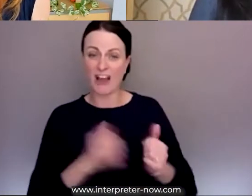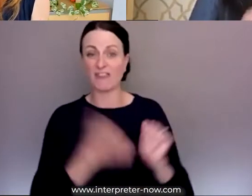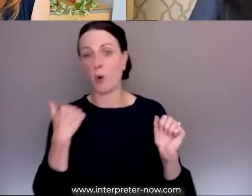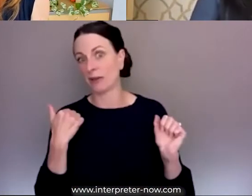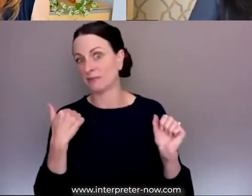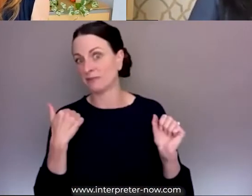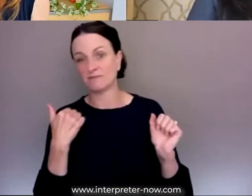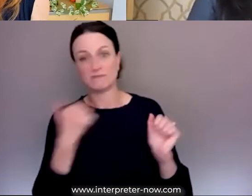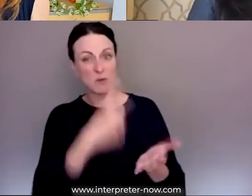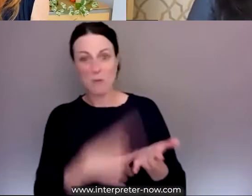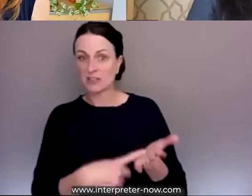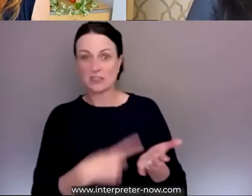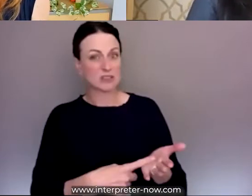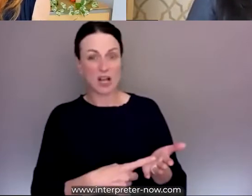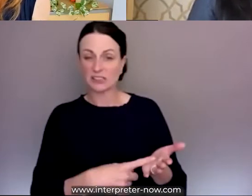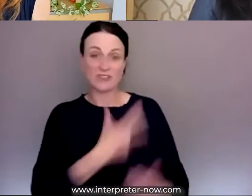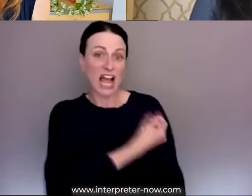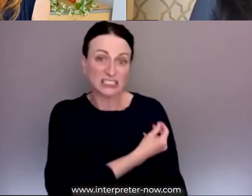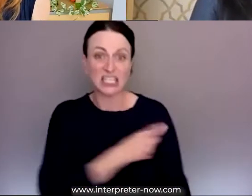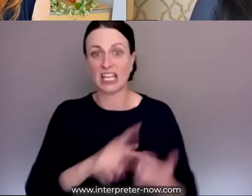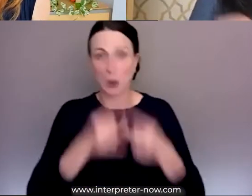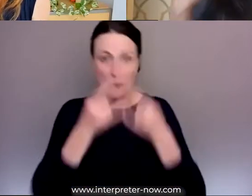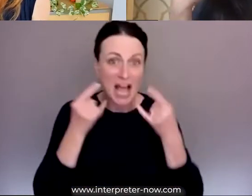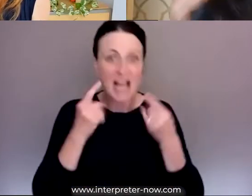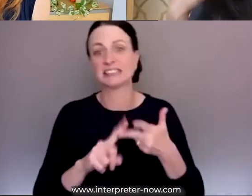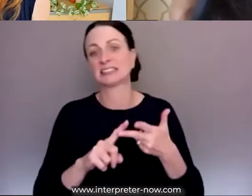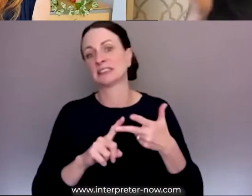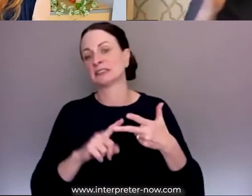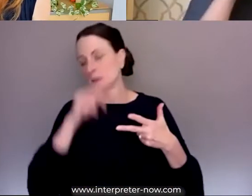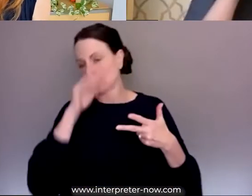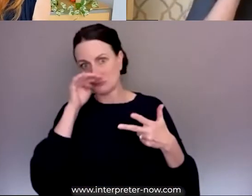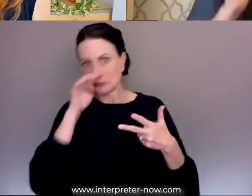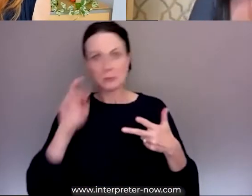You don't want to talk to them about vaccines or masks or Roe vs. Wade.